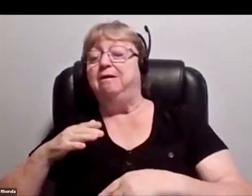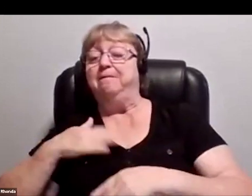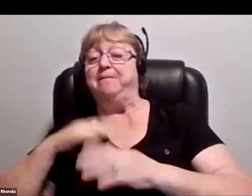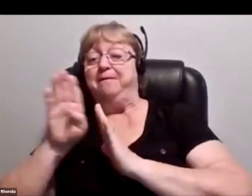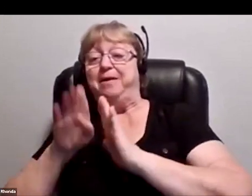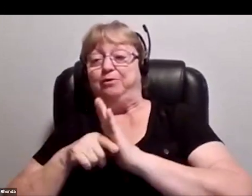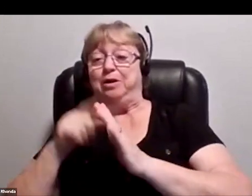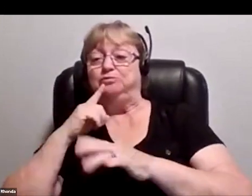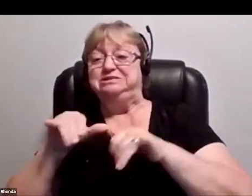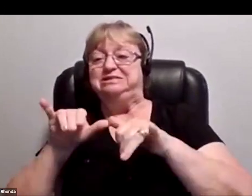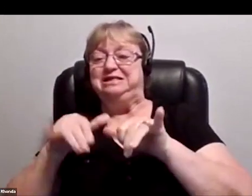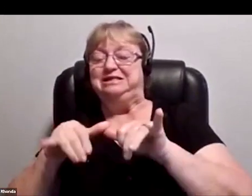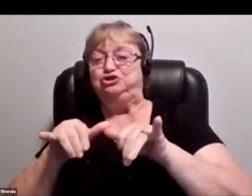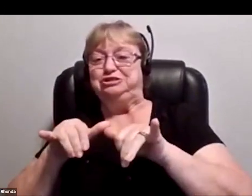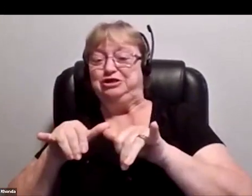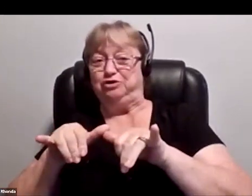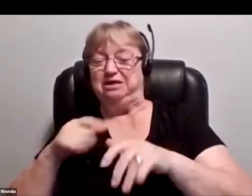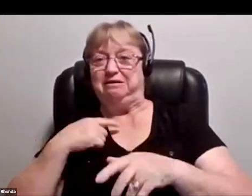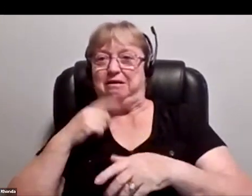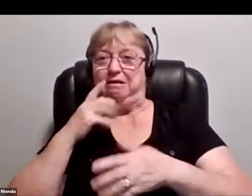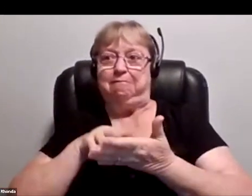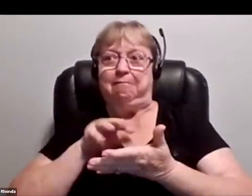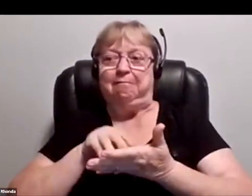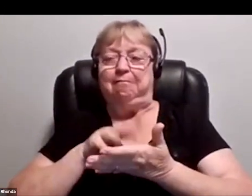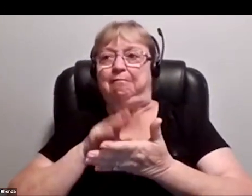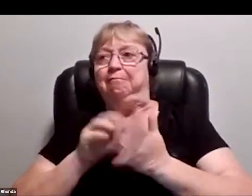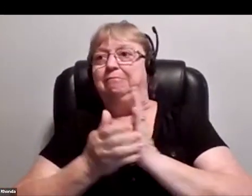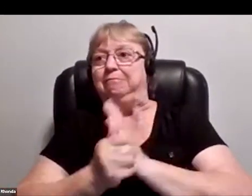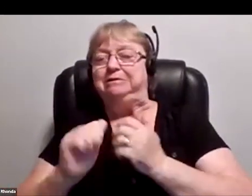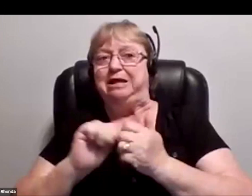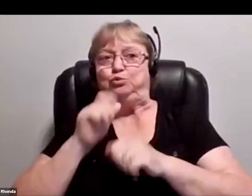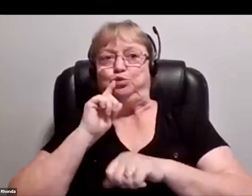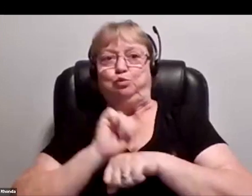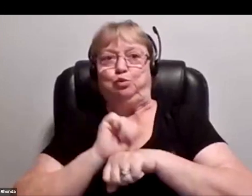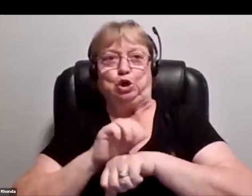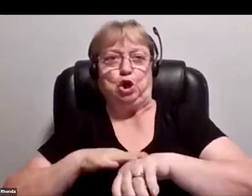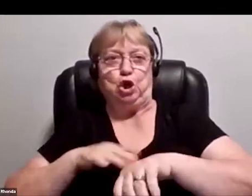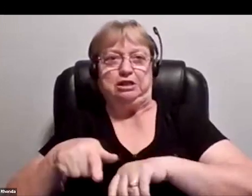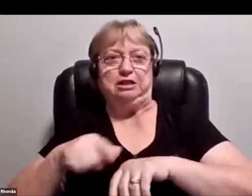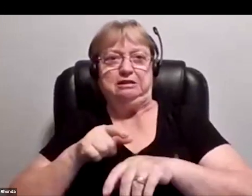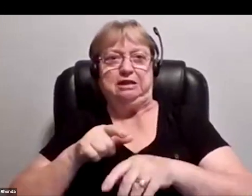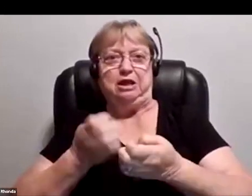where I obtained some skills to be able to work on some of the equipment here. I got a master's degree in international development,